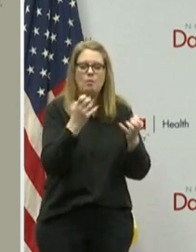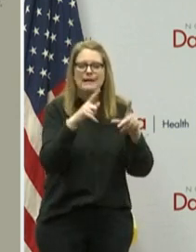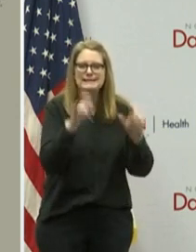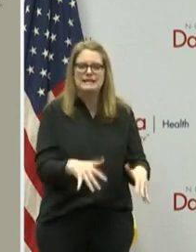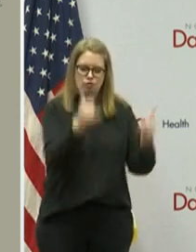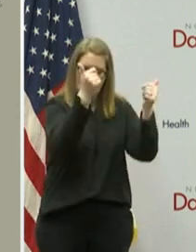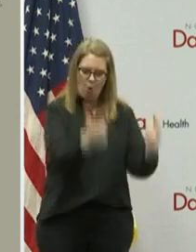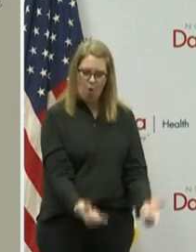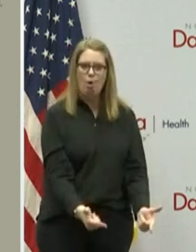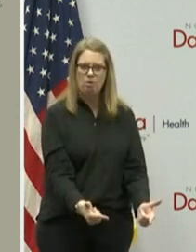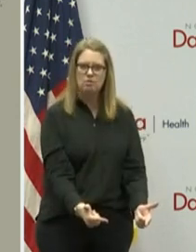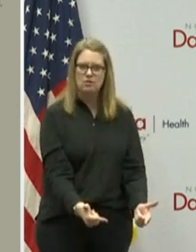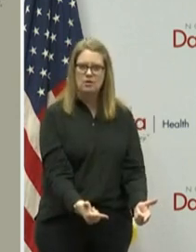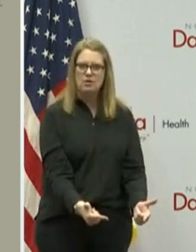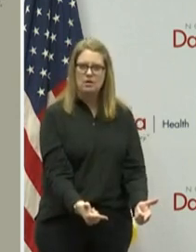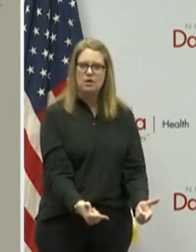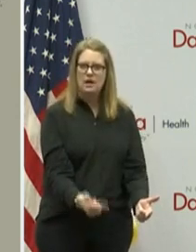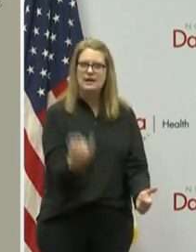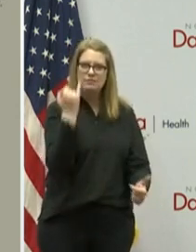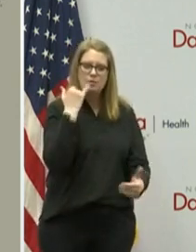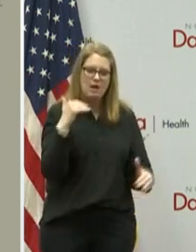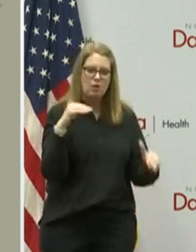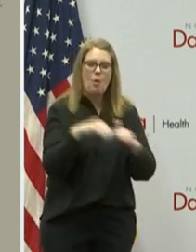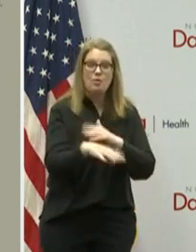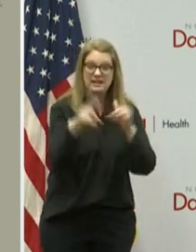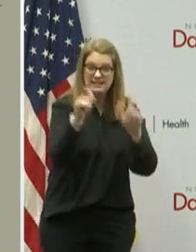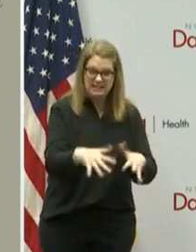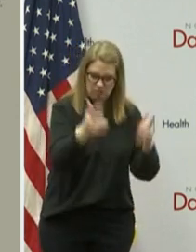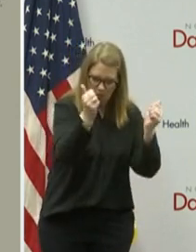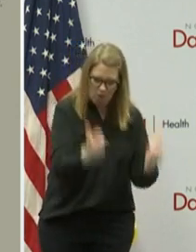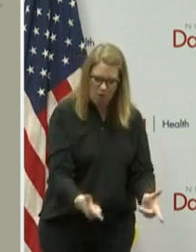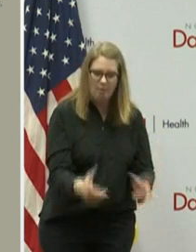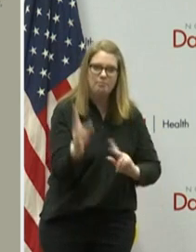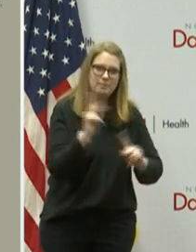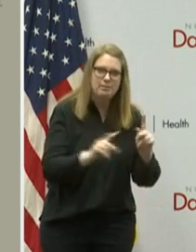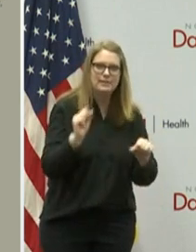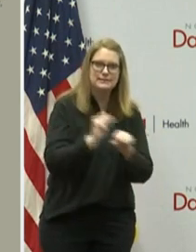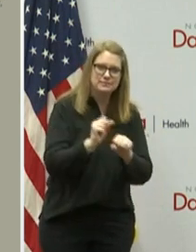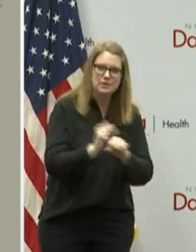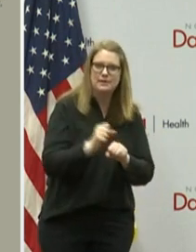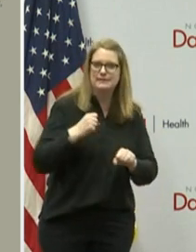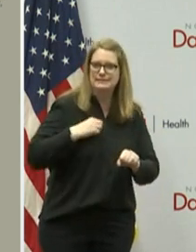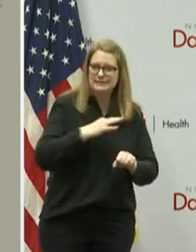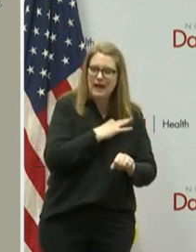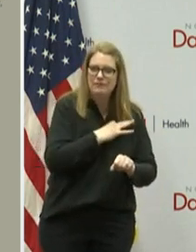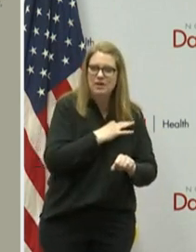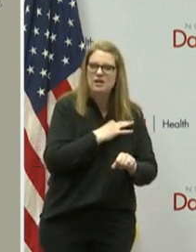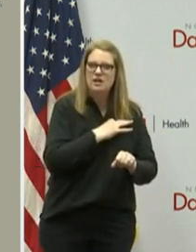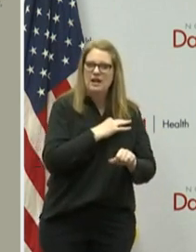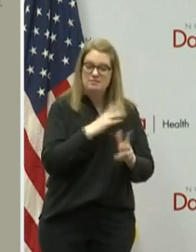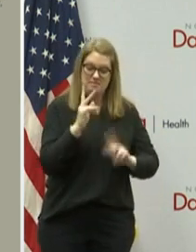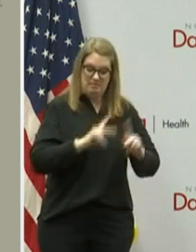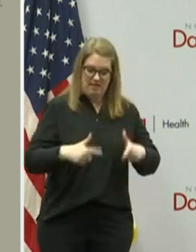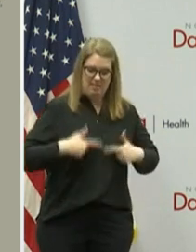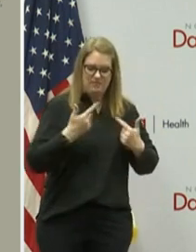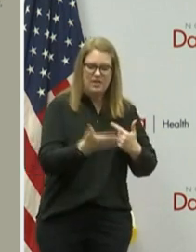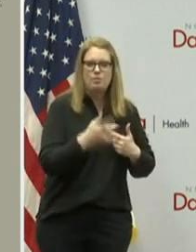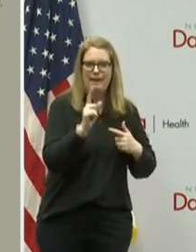WORKERS AND FIRST RESPONDERS AND WE HAVE A PLAN TO TEST EVERYBODY IN A LONG-TERM CARE FACILITY IN NORTH DAKOTA, AND WE'LL NEED